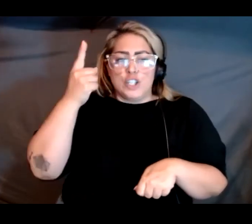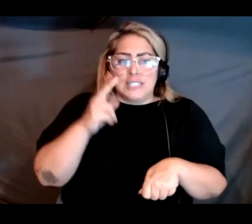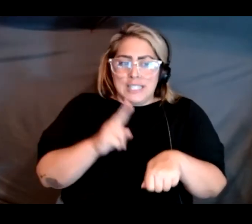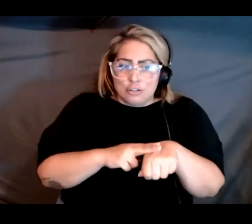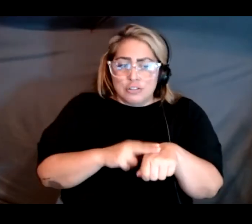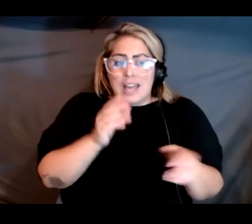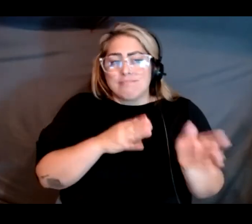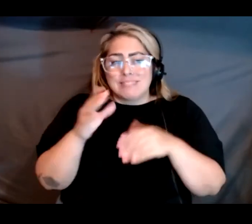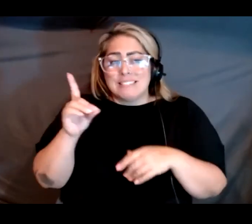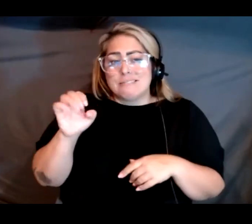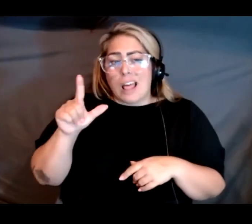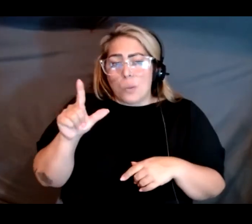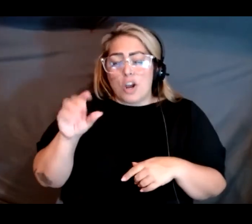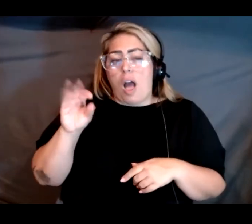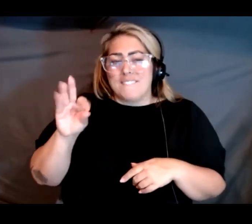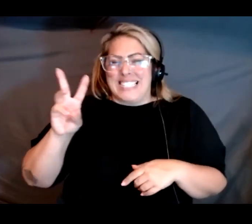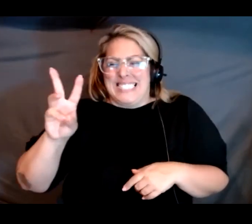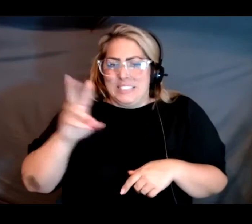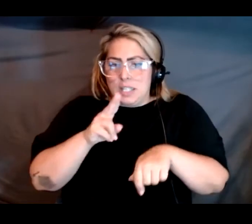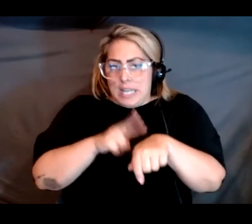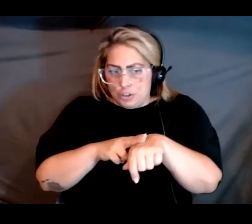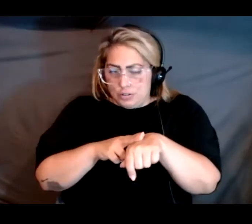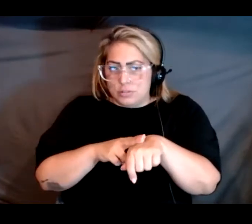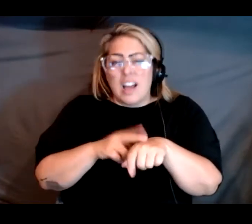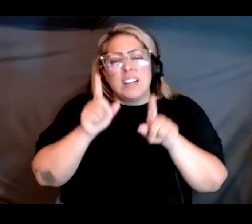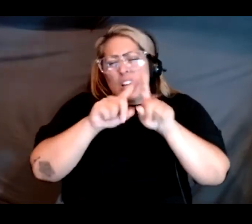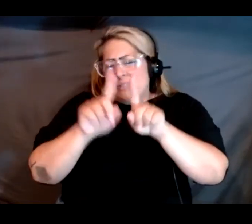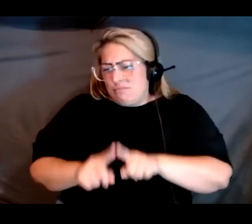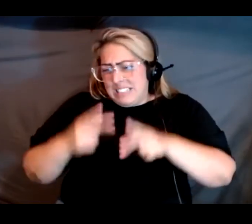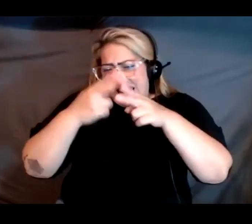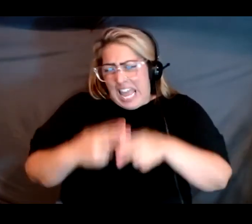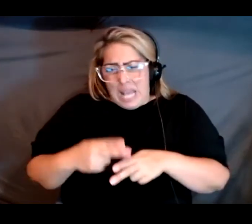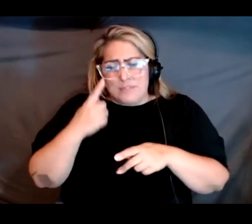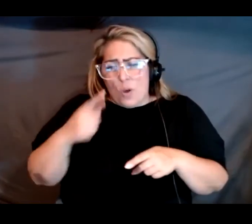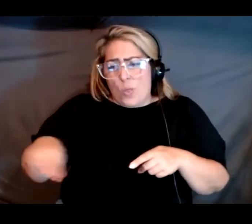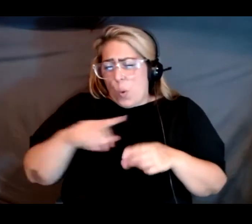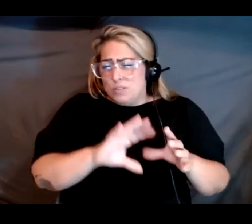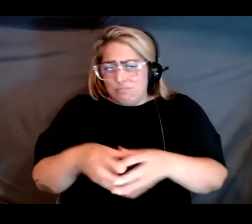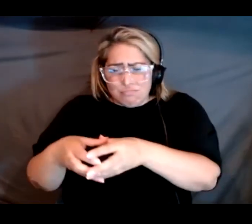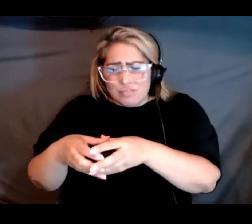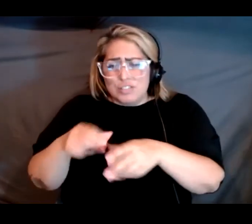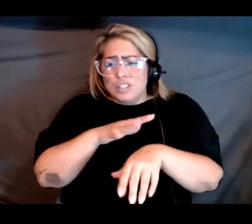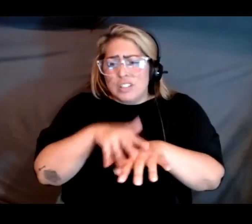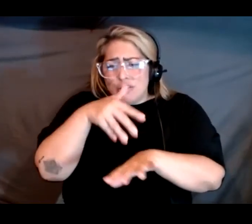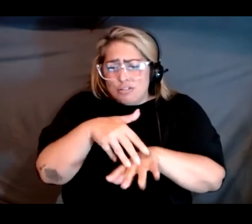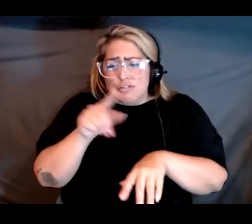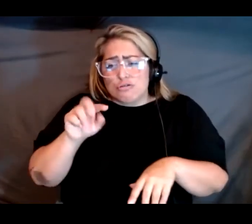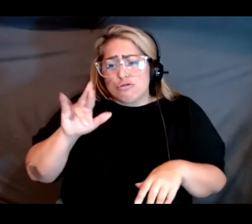We recognize that as on organization based in New York City,